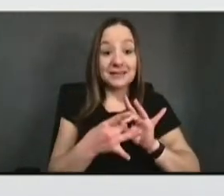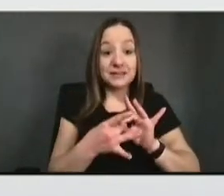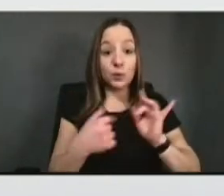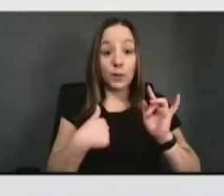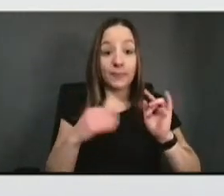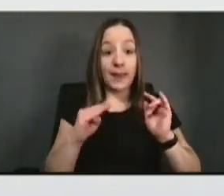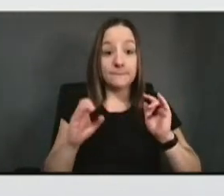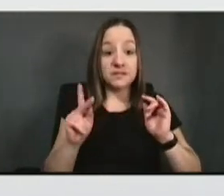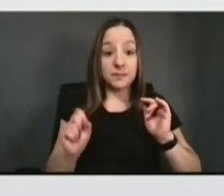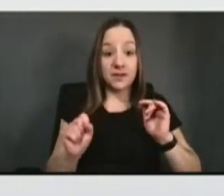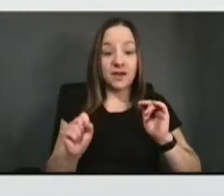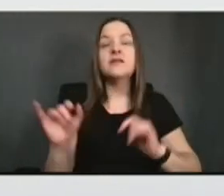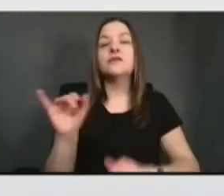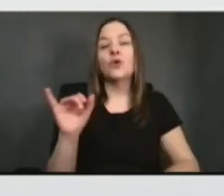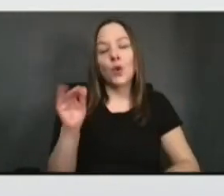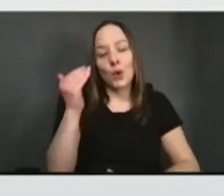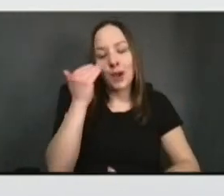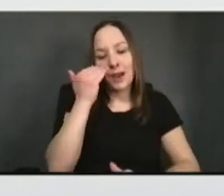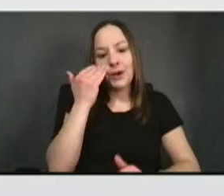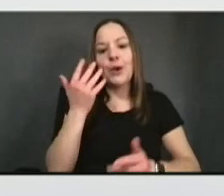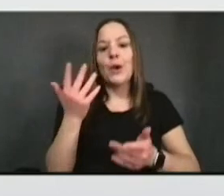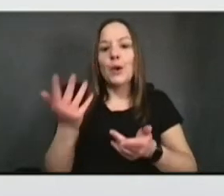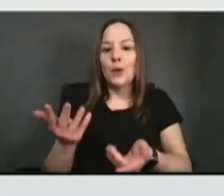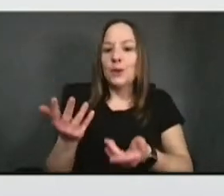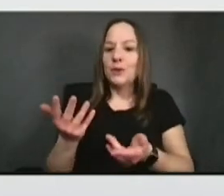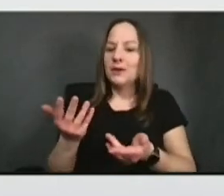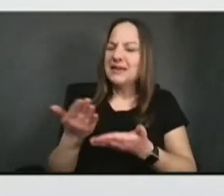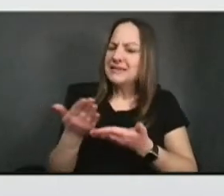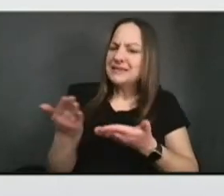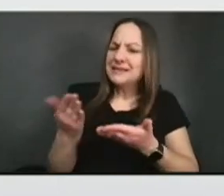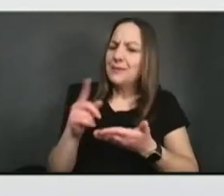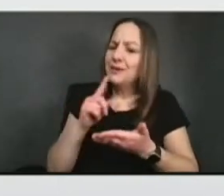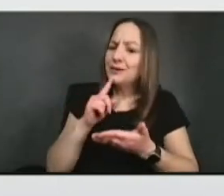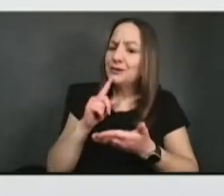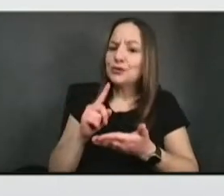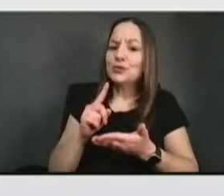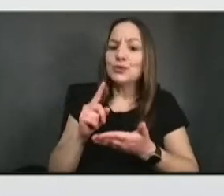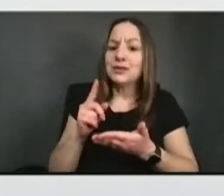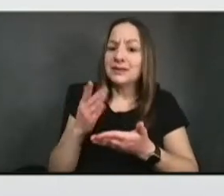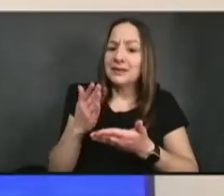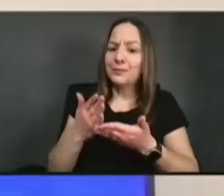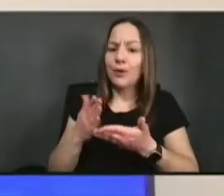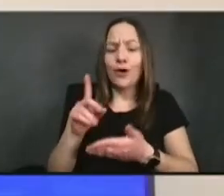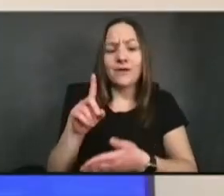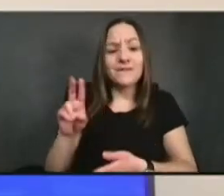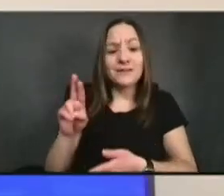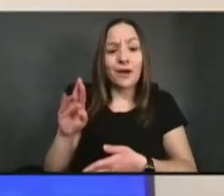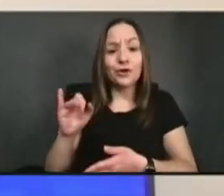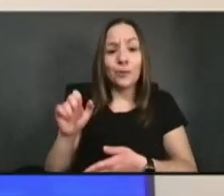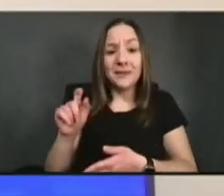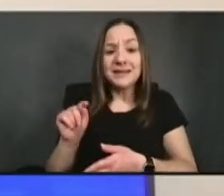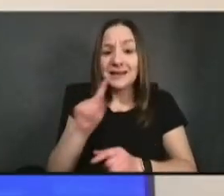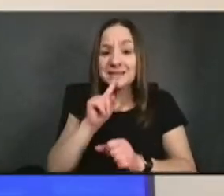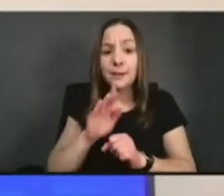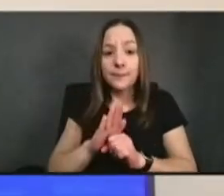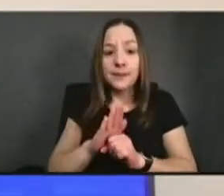stay connected with M.C.P.S. But I also know that this is something close to Dr McKnight's